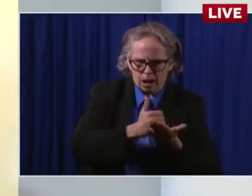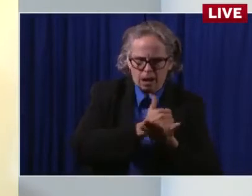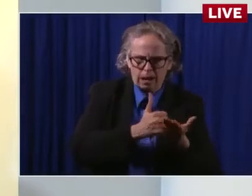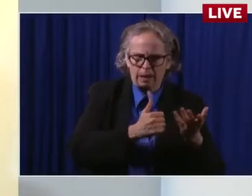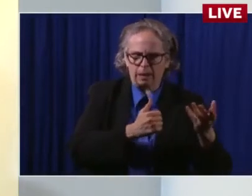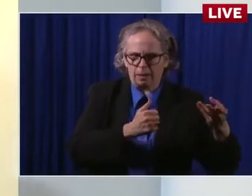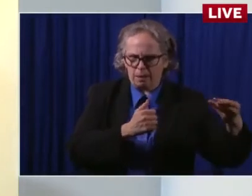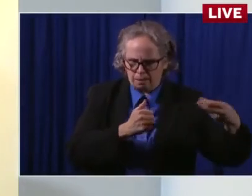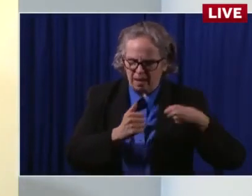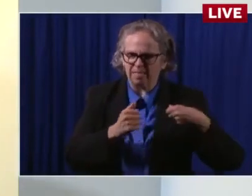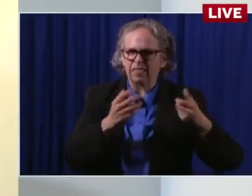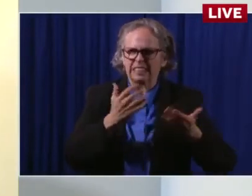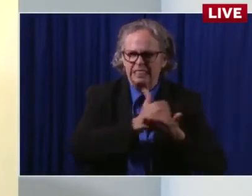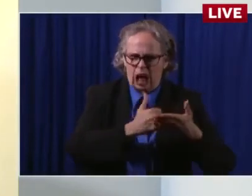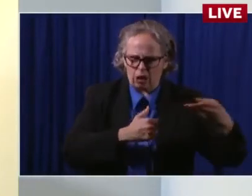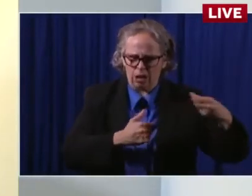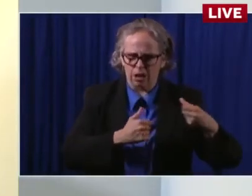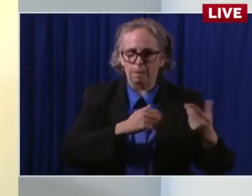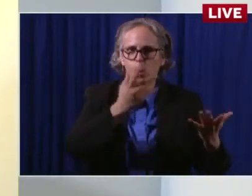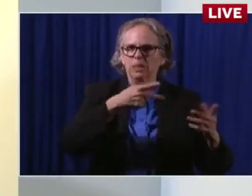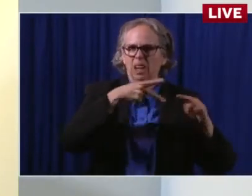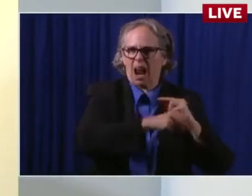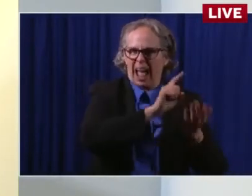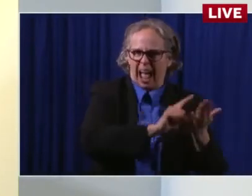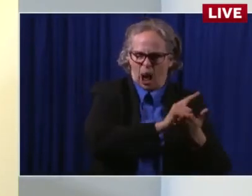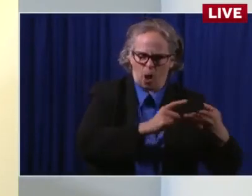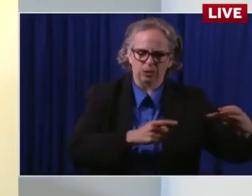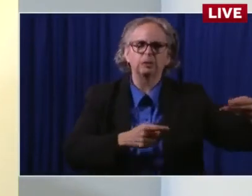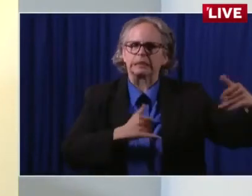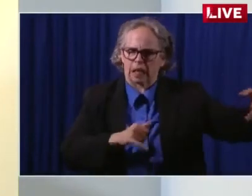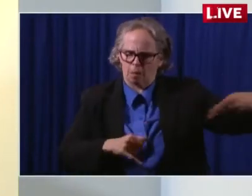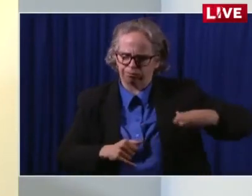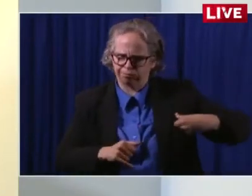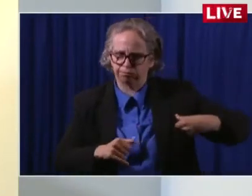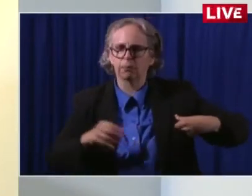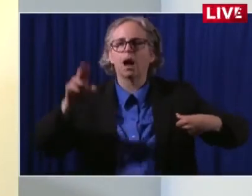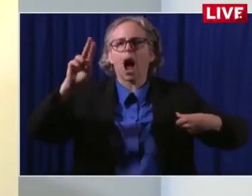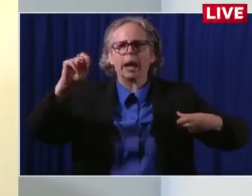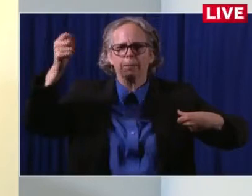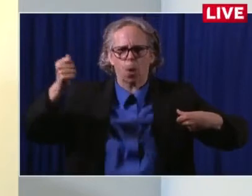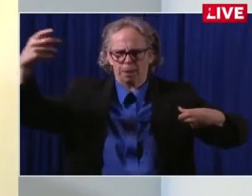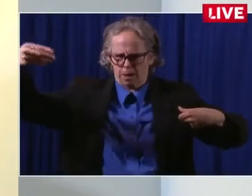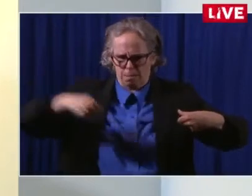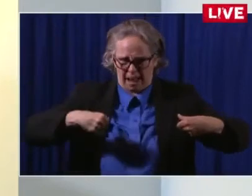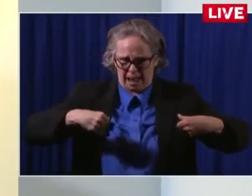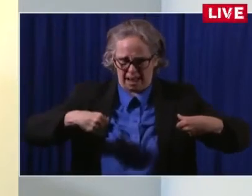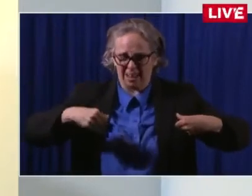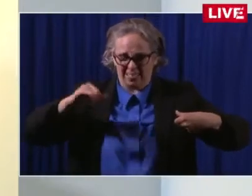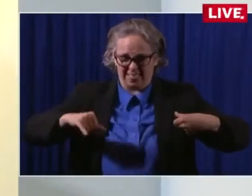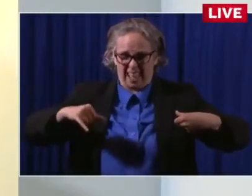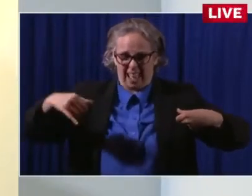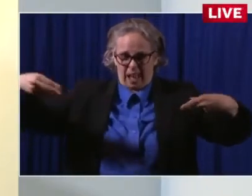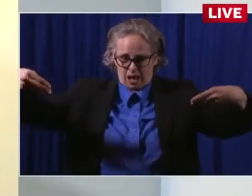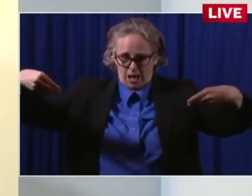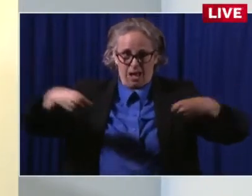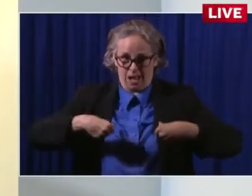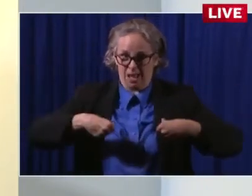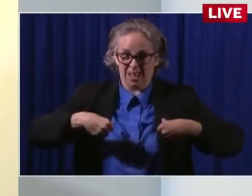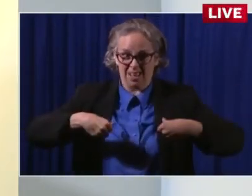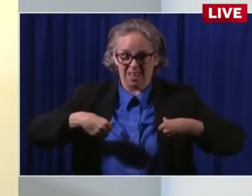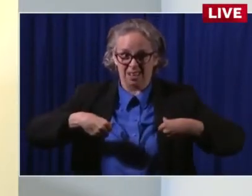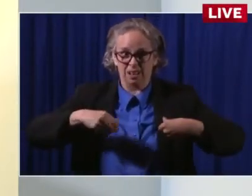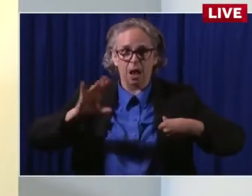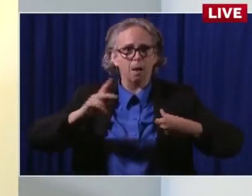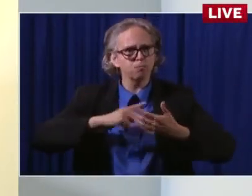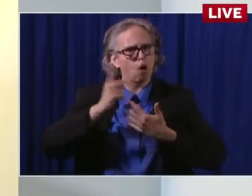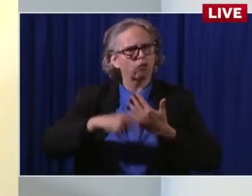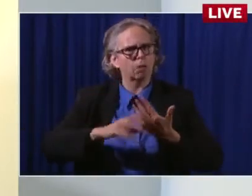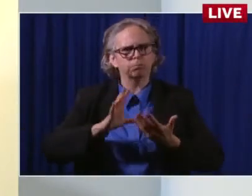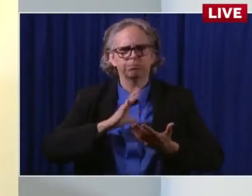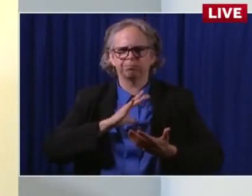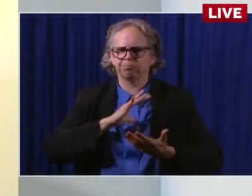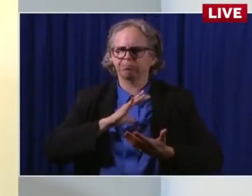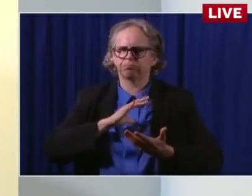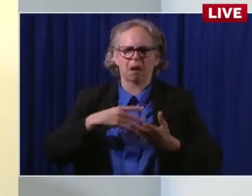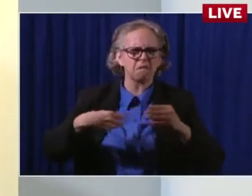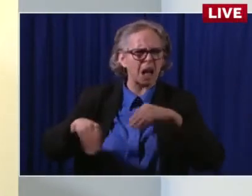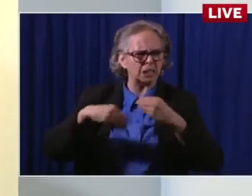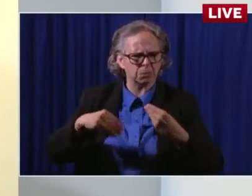SO YOU CAN WORK, DRAW DOWN YOUR SALARY FOR THAT, AND FOR THOSE HOURS THAT THE EMPLOYER IS SHORTENING THAT, YOU CAN DRAW DOWN UNEMPLOYMENT COMPENSATION.